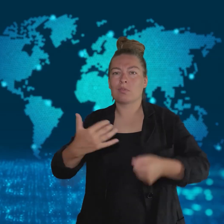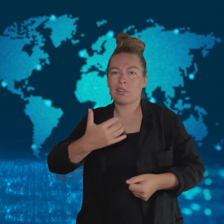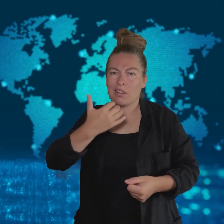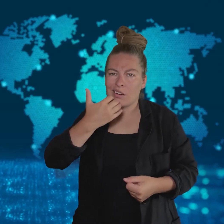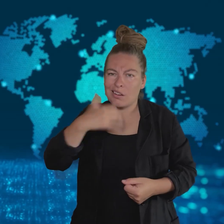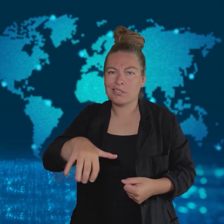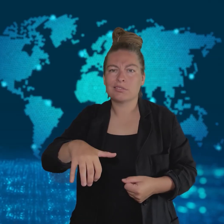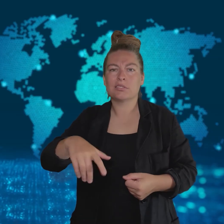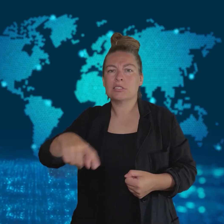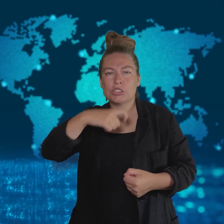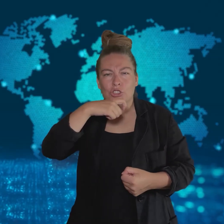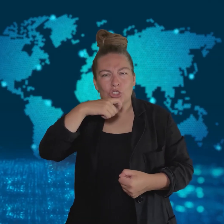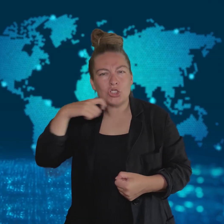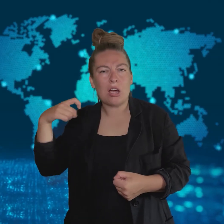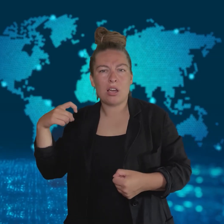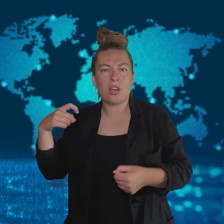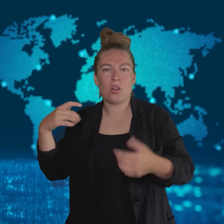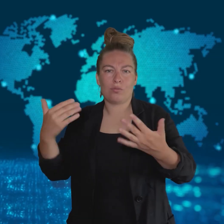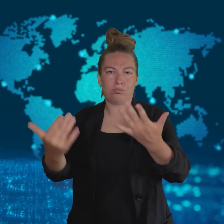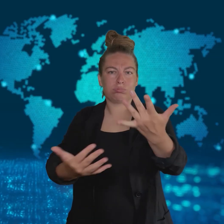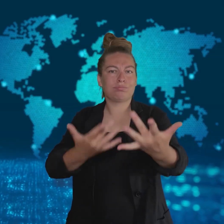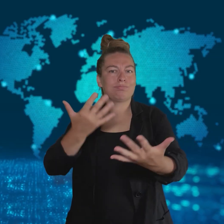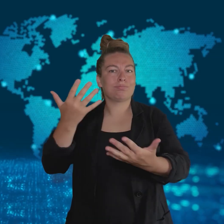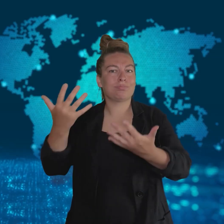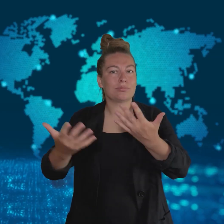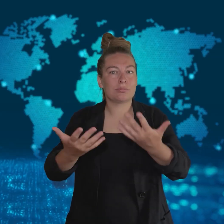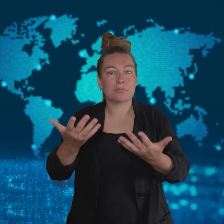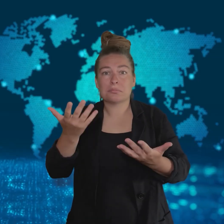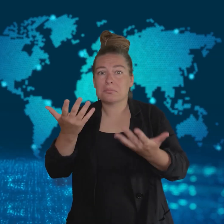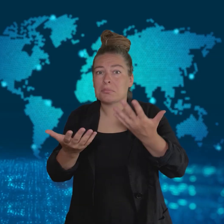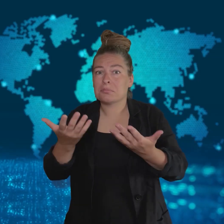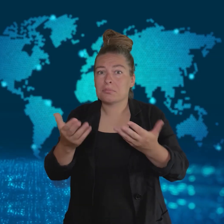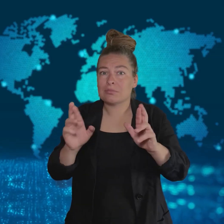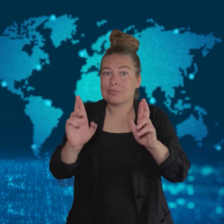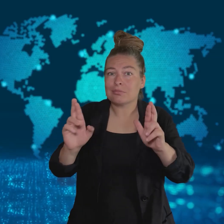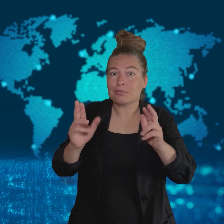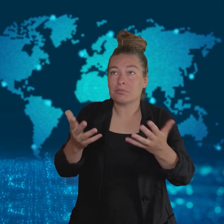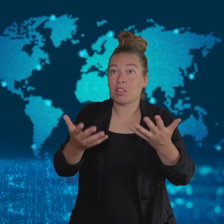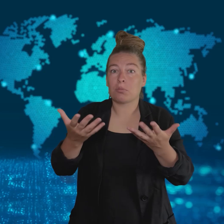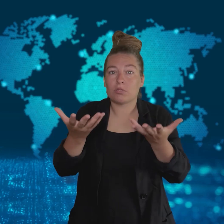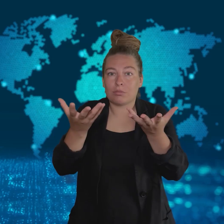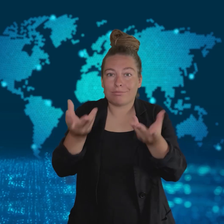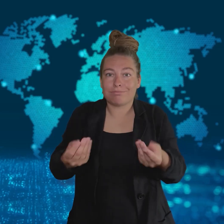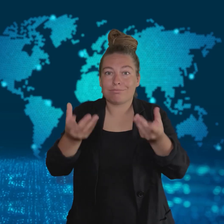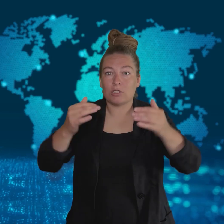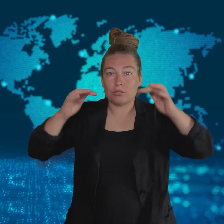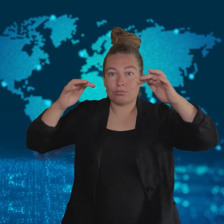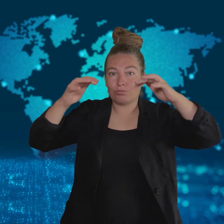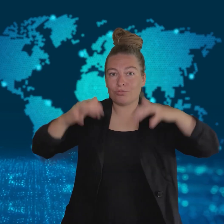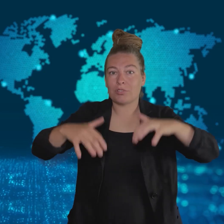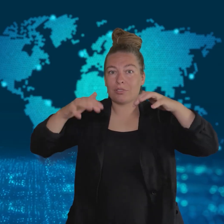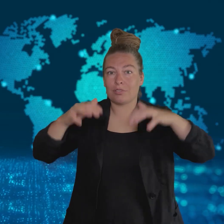Rain could help.